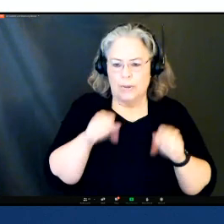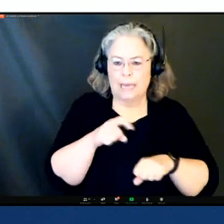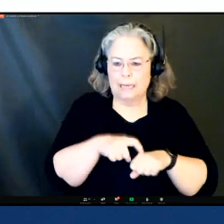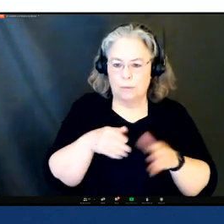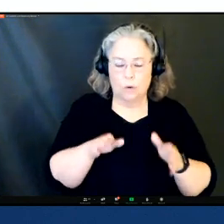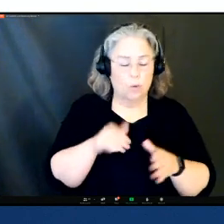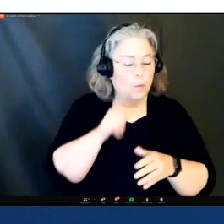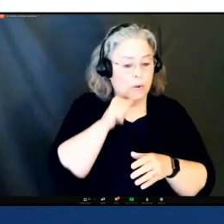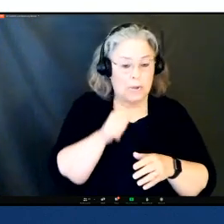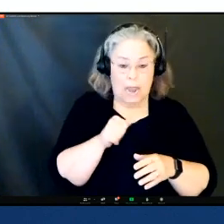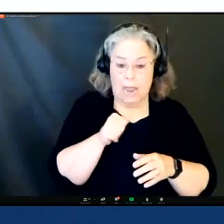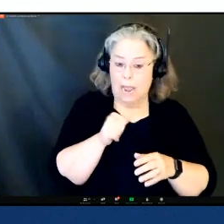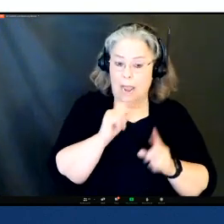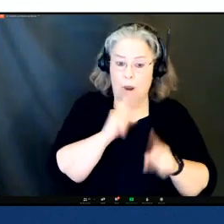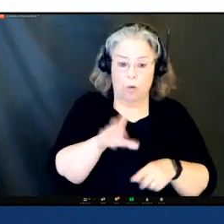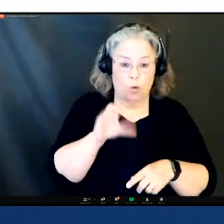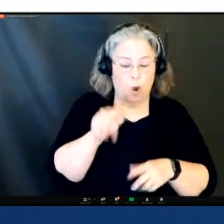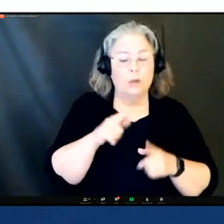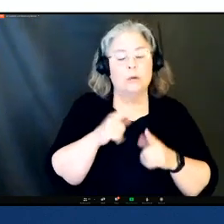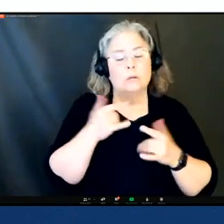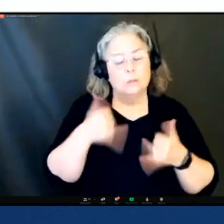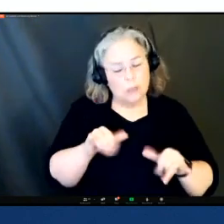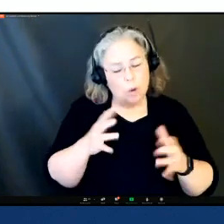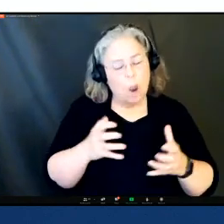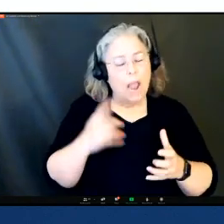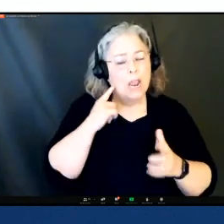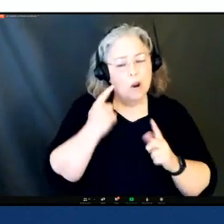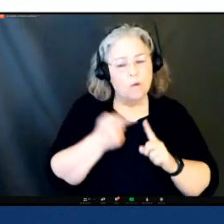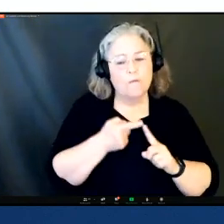your call, we'd still like to hear from you. And so the options, as Amanda stated.